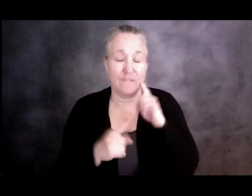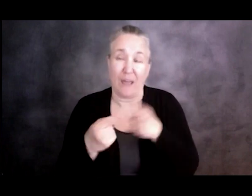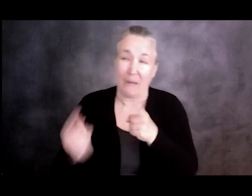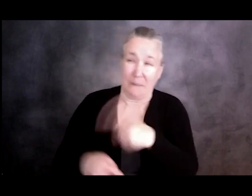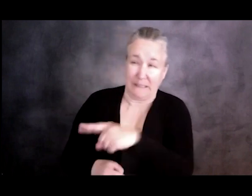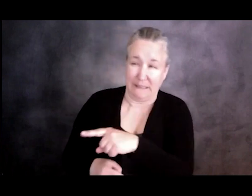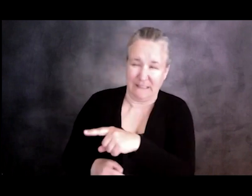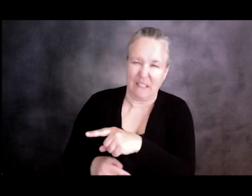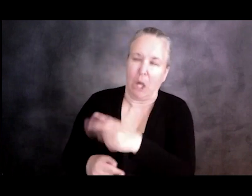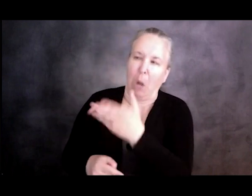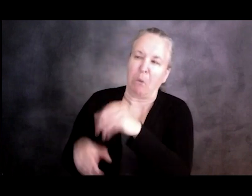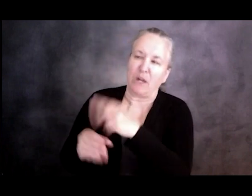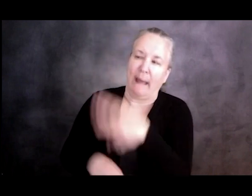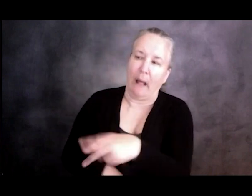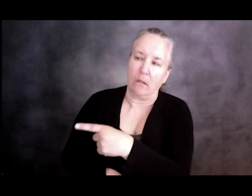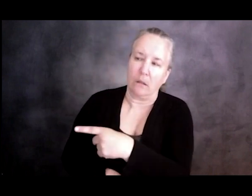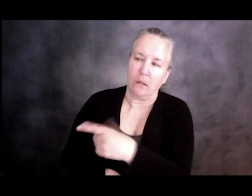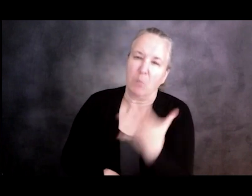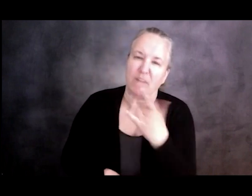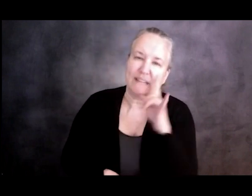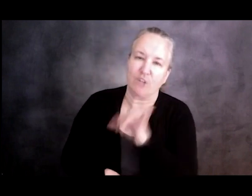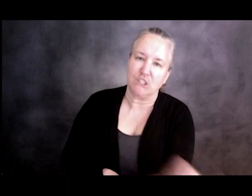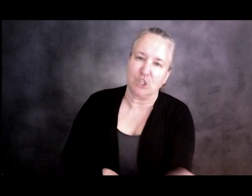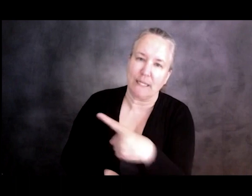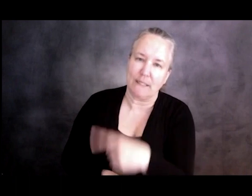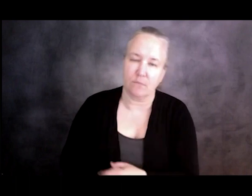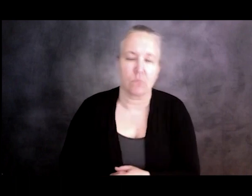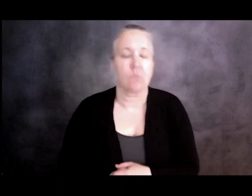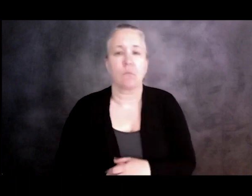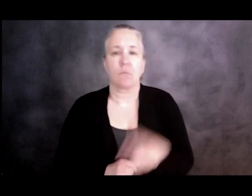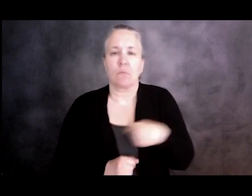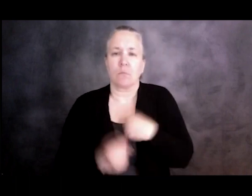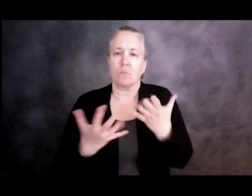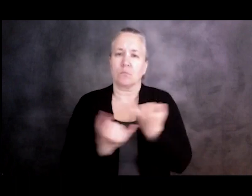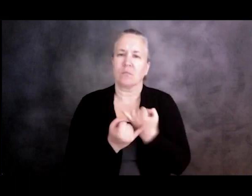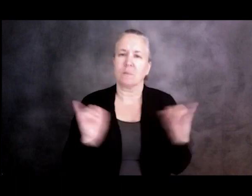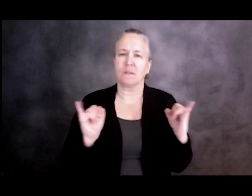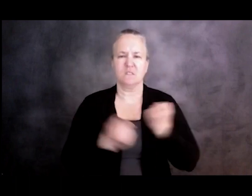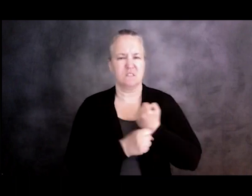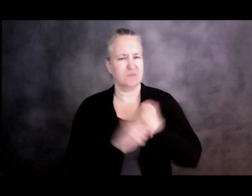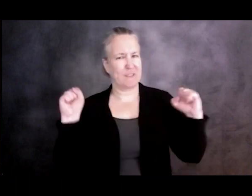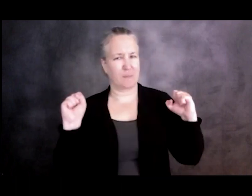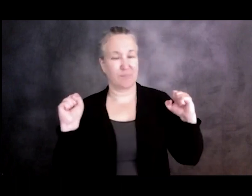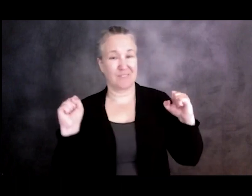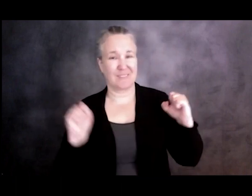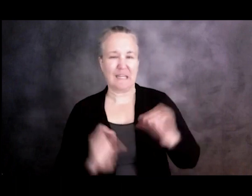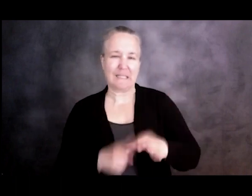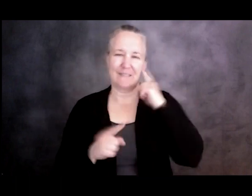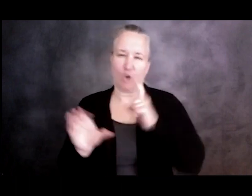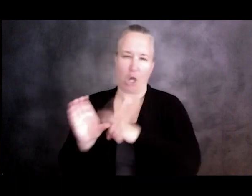to burn in hell, preferably for eternity. We wanted independence and freedom except for the communists, who should all